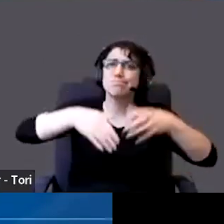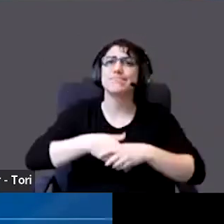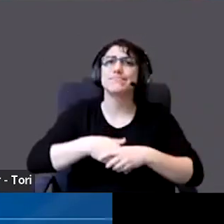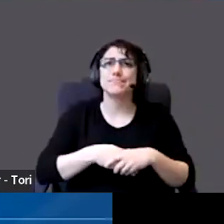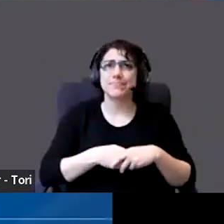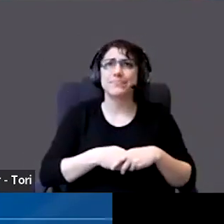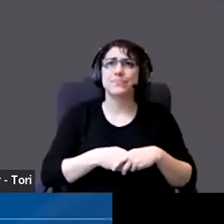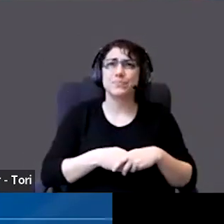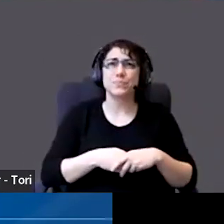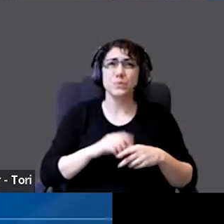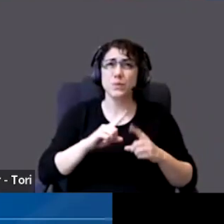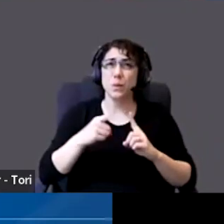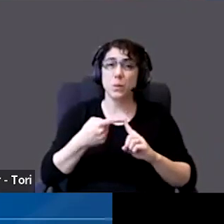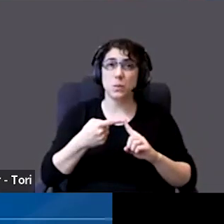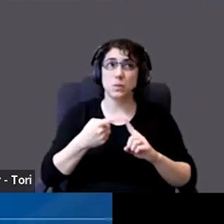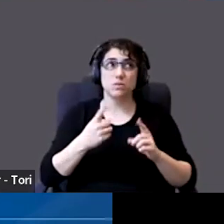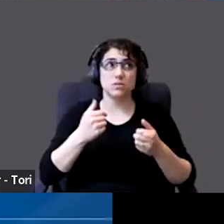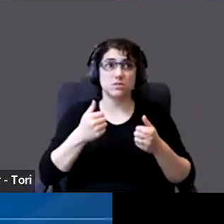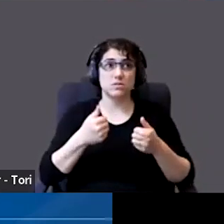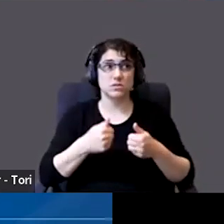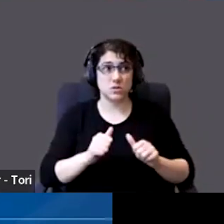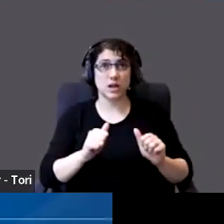we were actually trying to prioritize some things